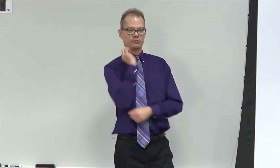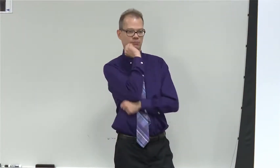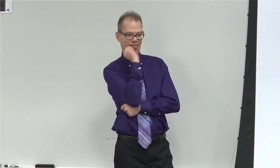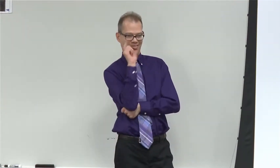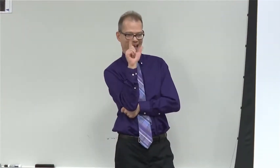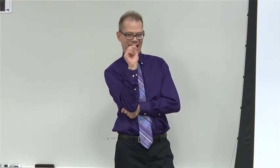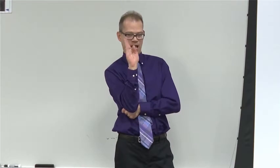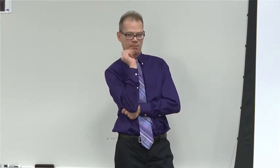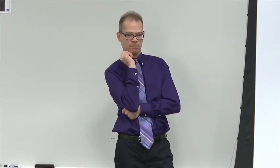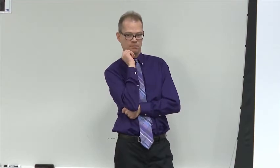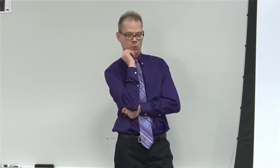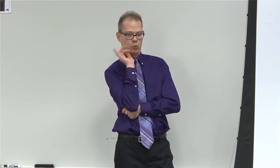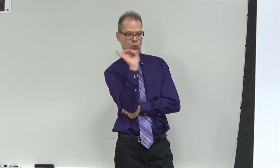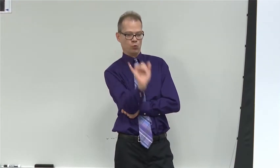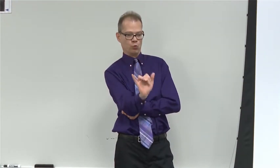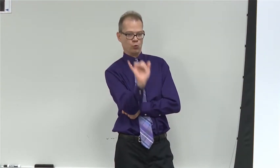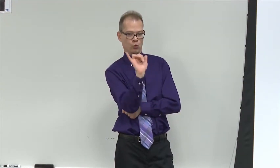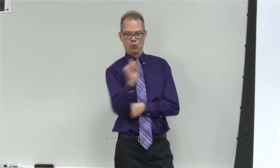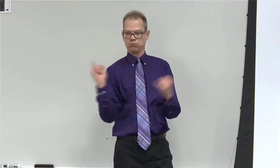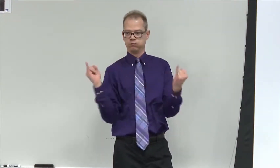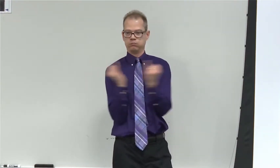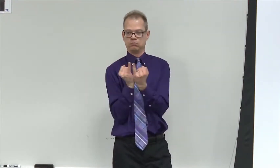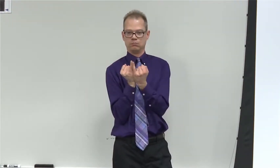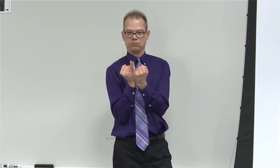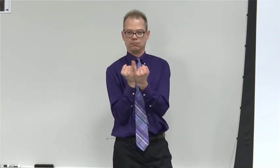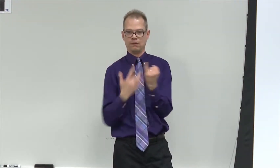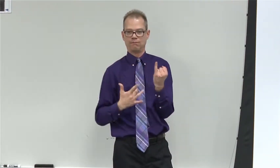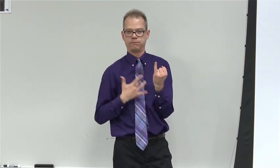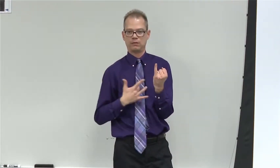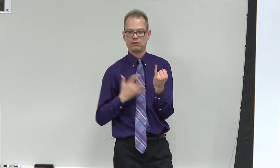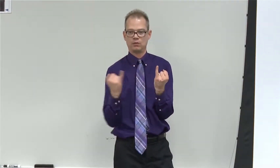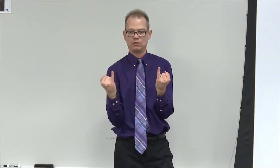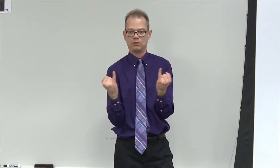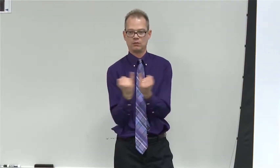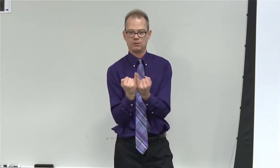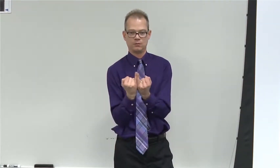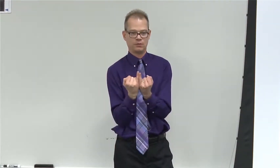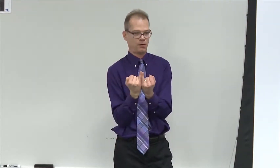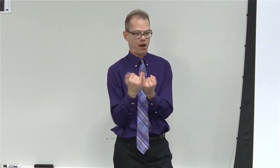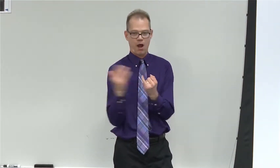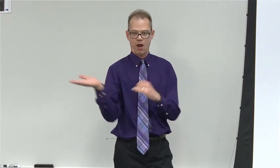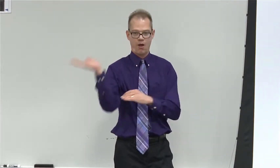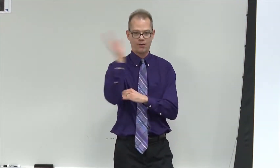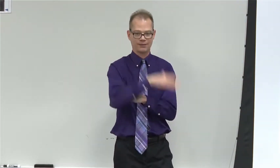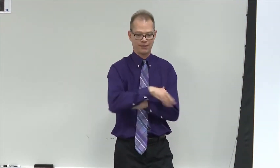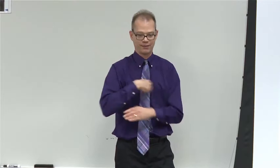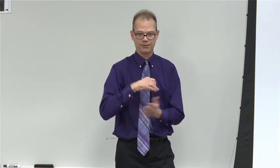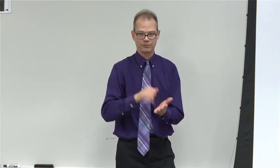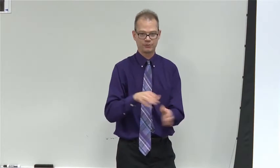That was the first time that I experienced lab work. Very isolating.